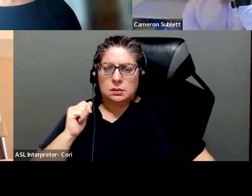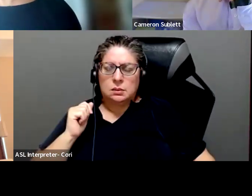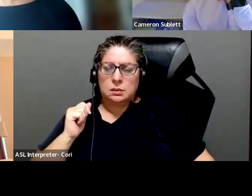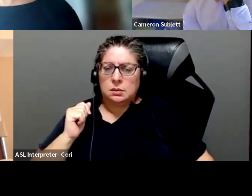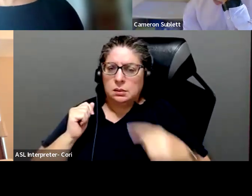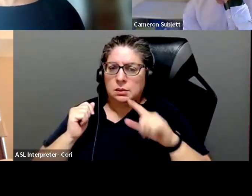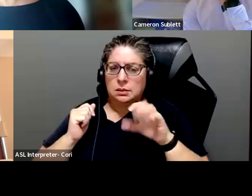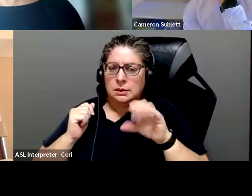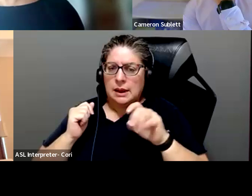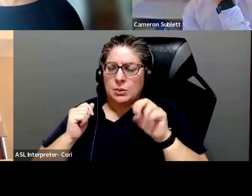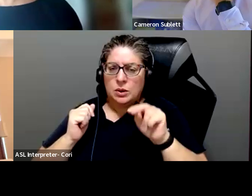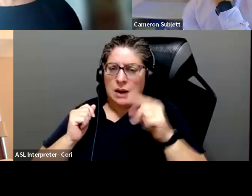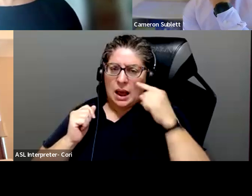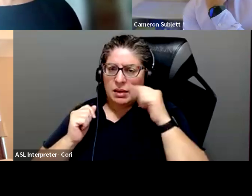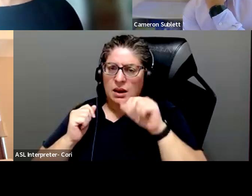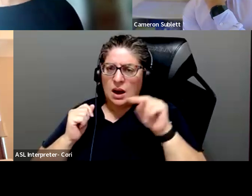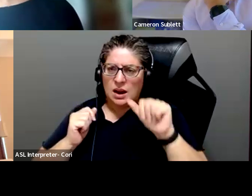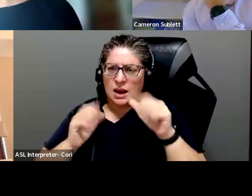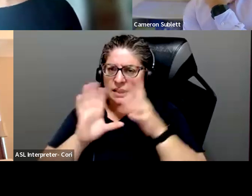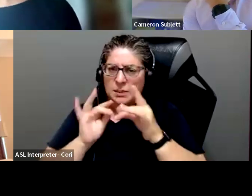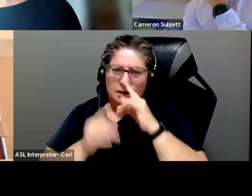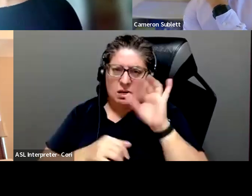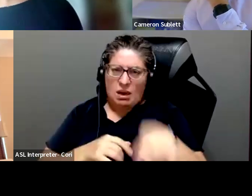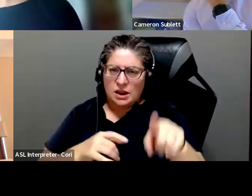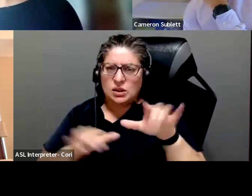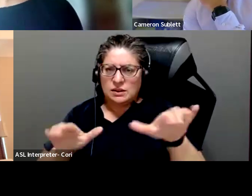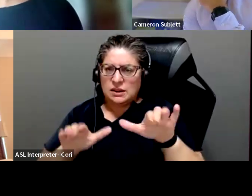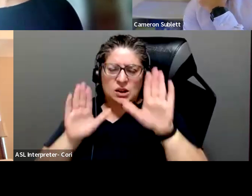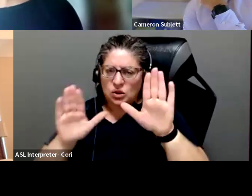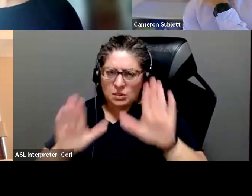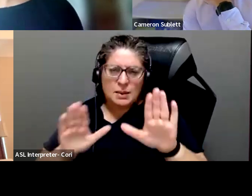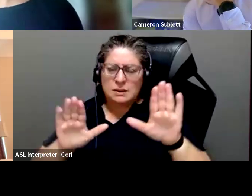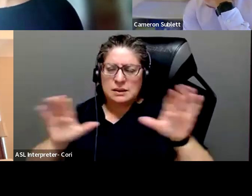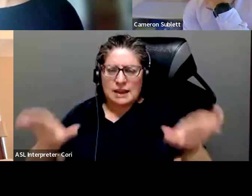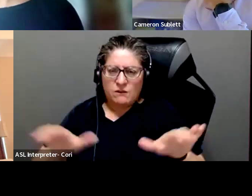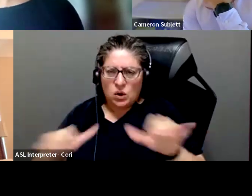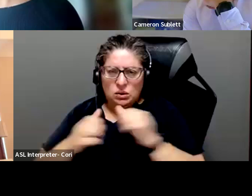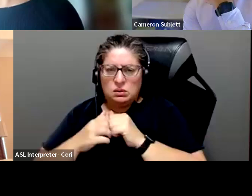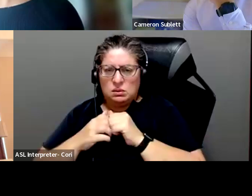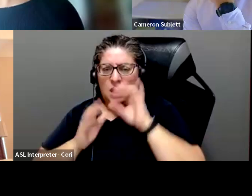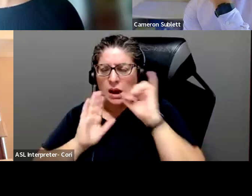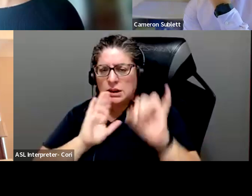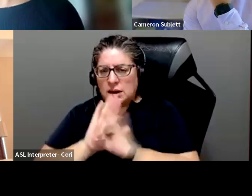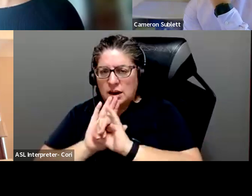well I think Anna could probably speak to that. Because she has done tremendous effort identifying and curating